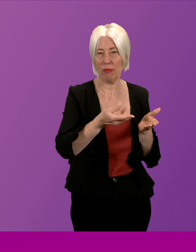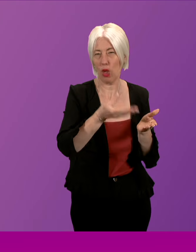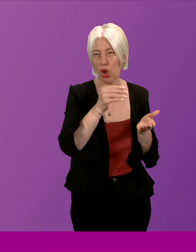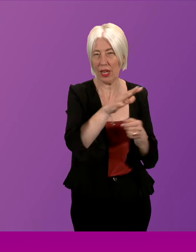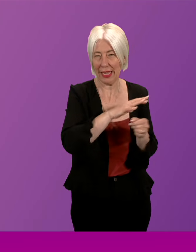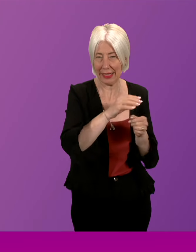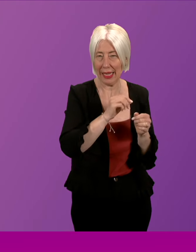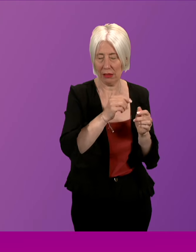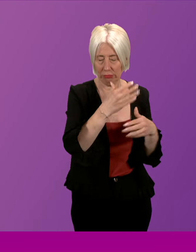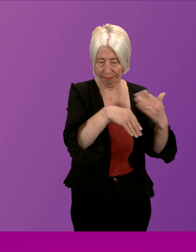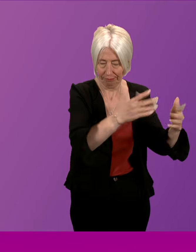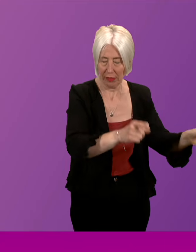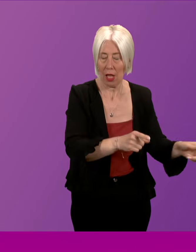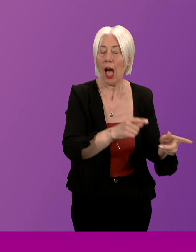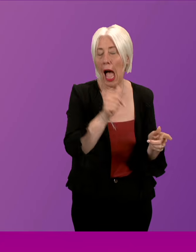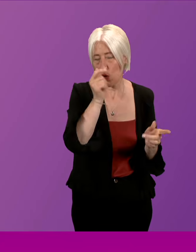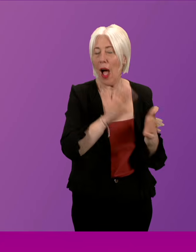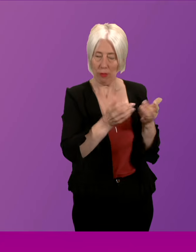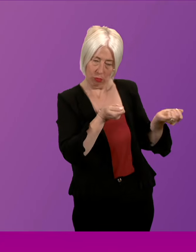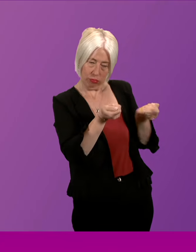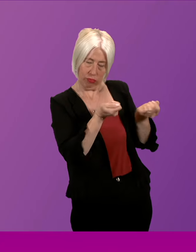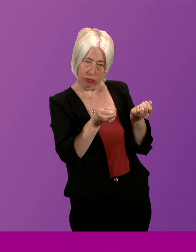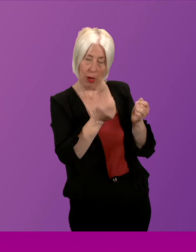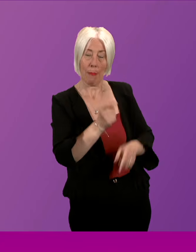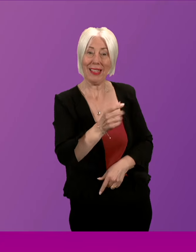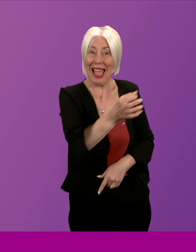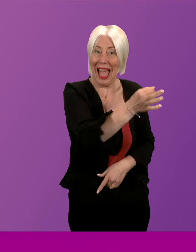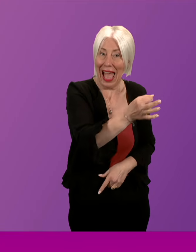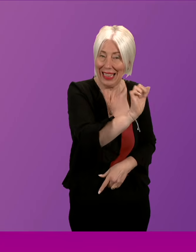the appropriate governance. I accept that, in island community situations such as Mull,